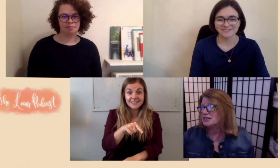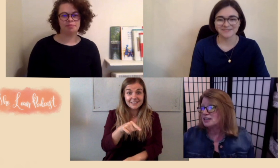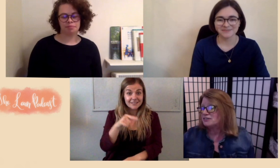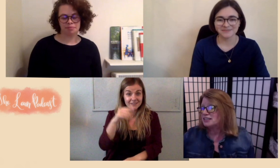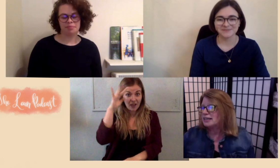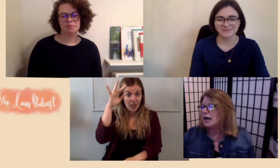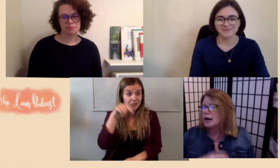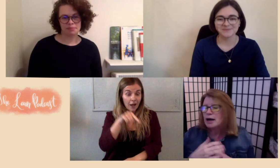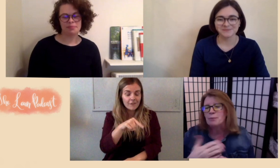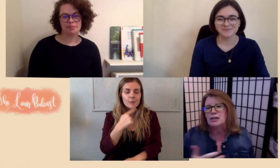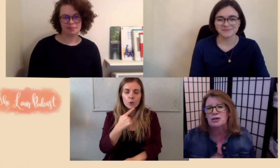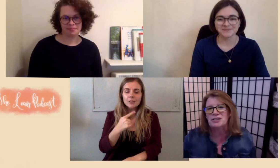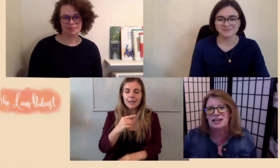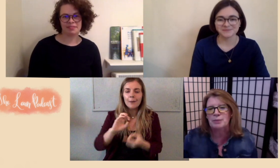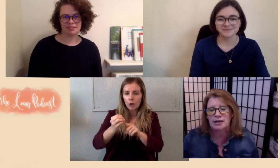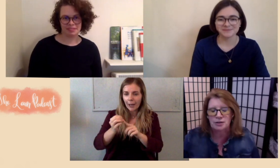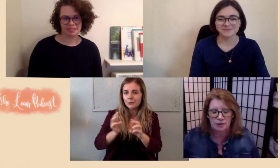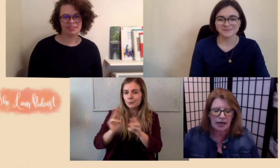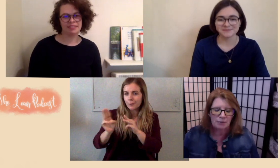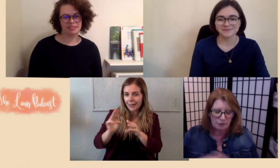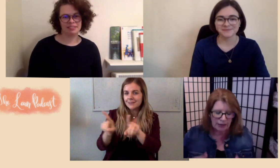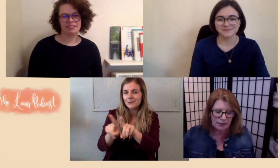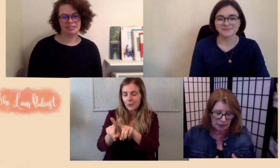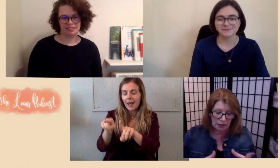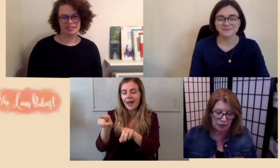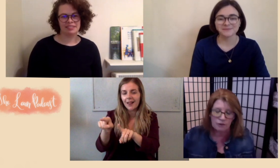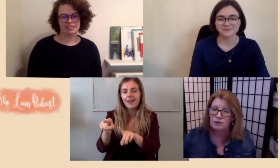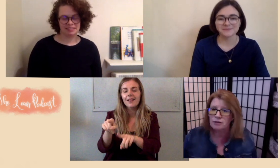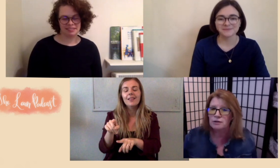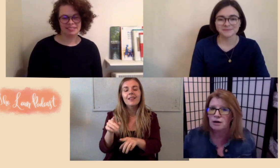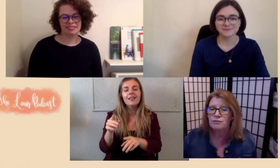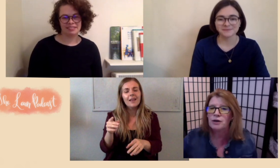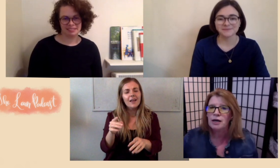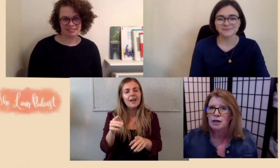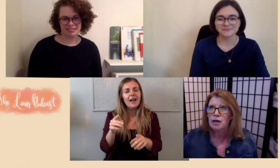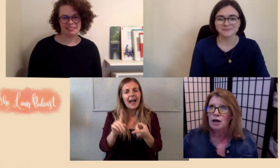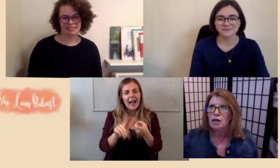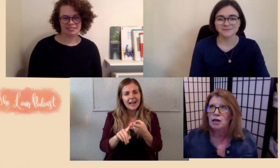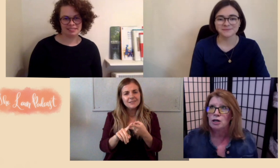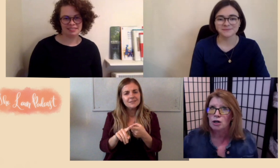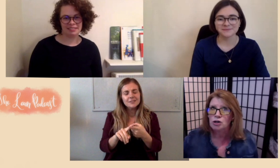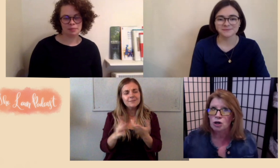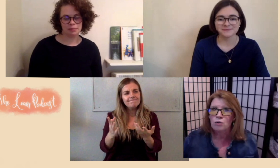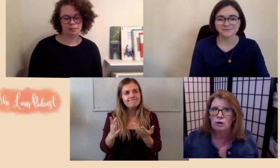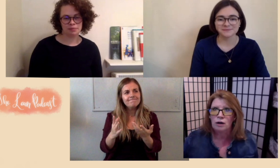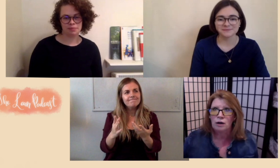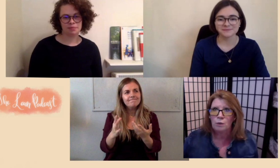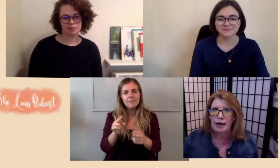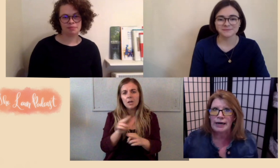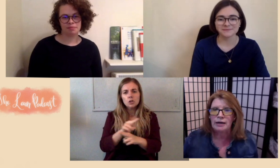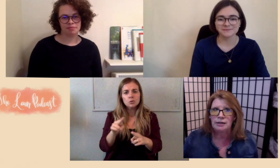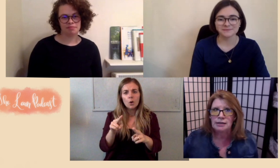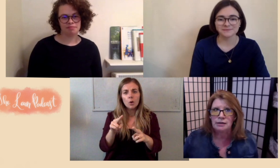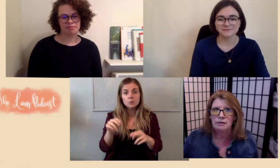of don't wait until the emotional toll, psychological toll, that interpreting work,